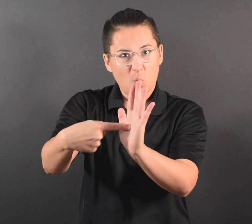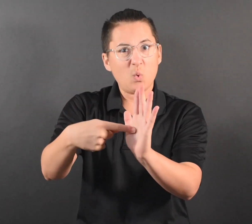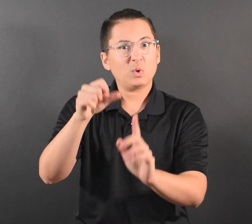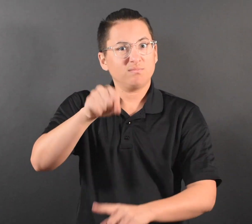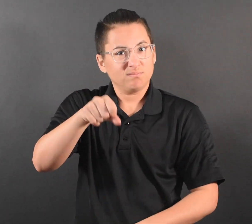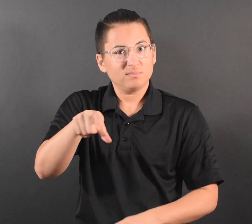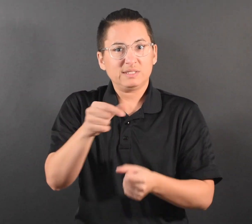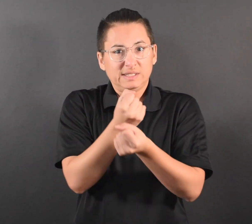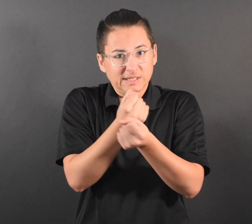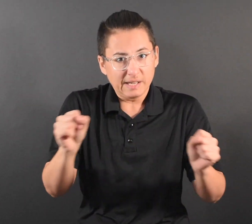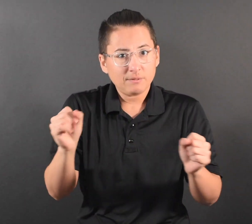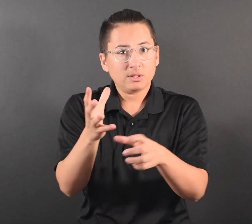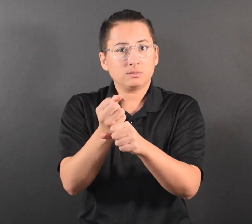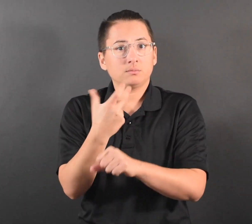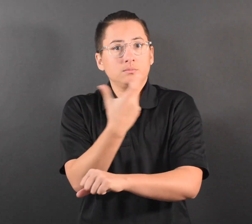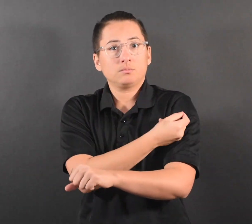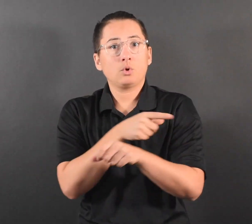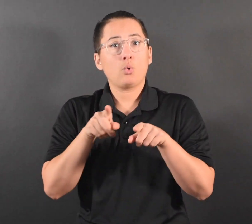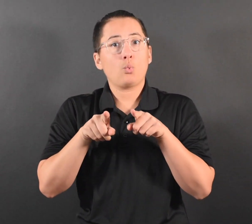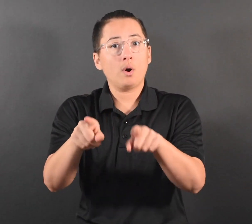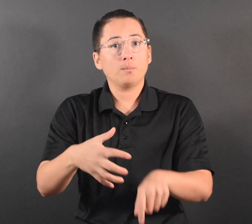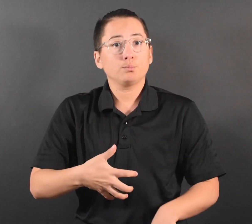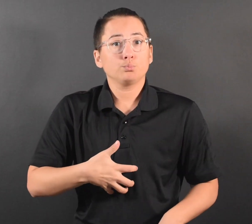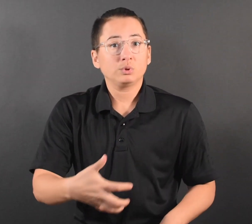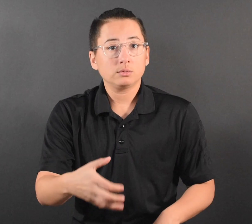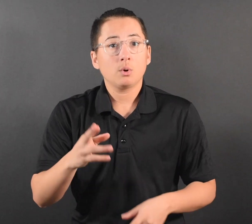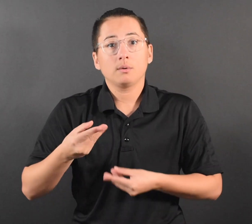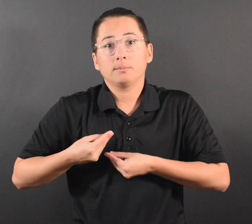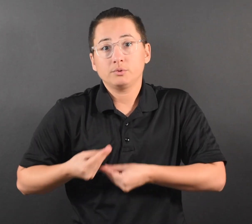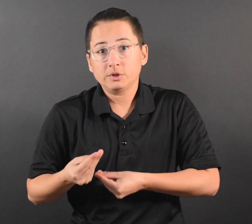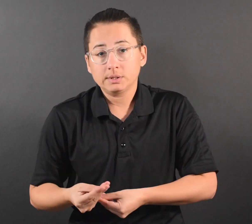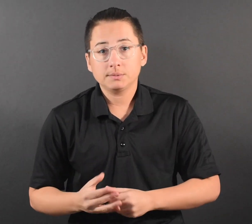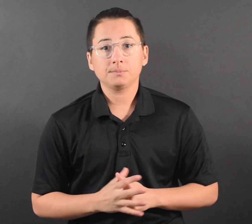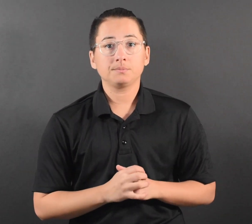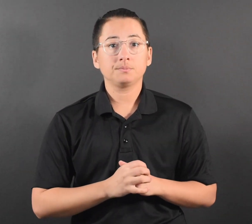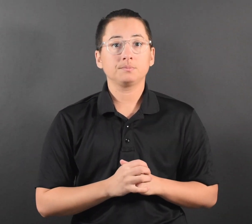Evidence continues to build showing it is safe to get vaccinated while pregnant or breastfeeding.